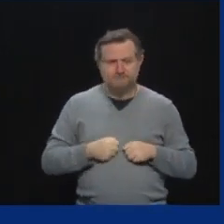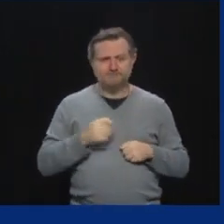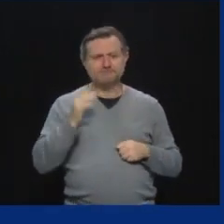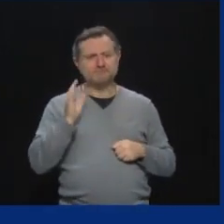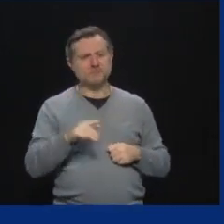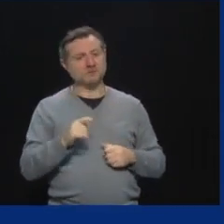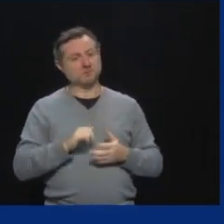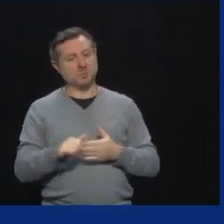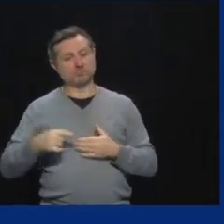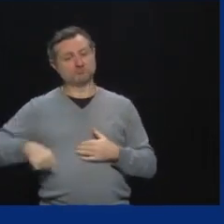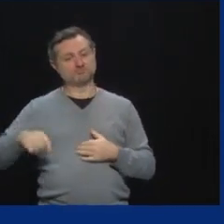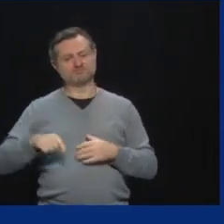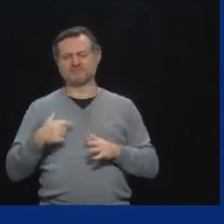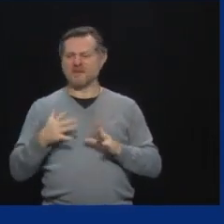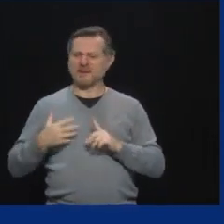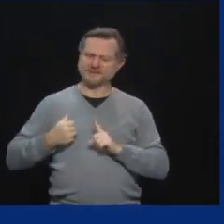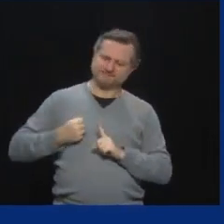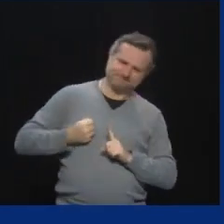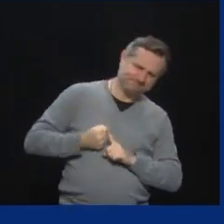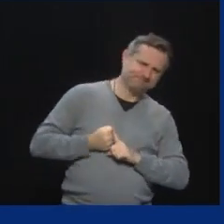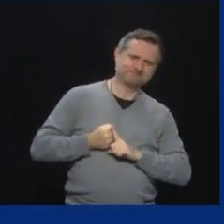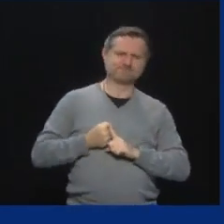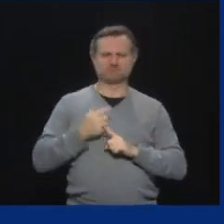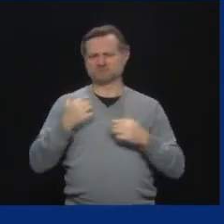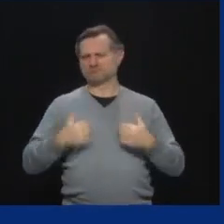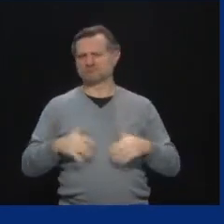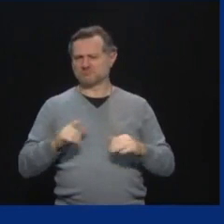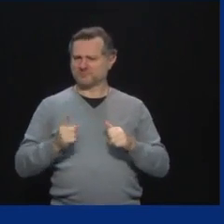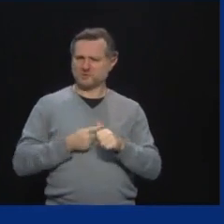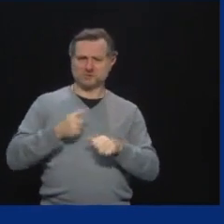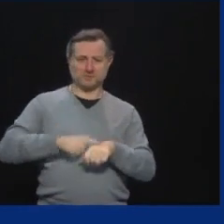to make sure we're the first ones who declare victory over Covid. And this was an important start.